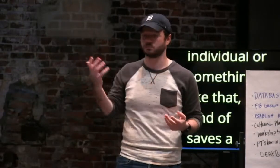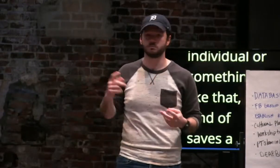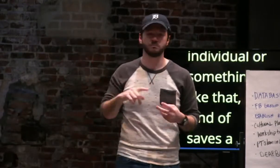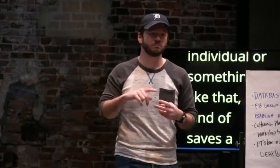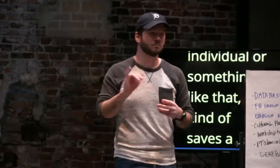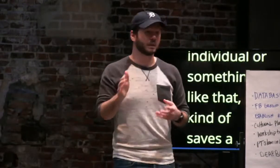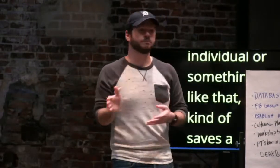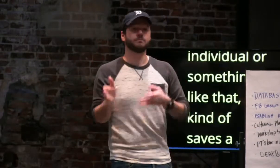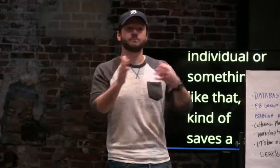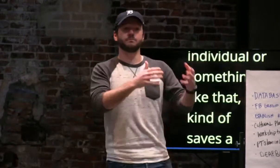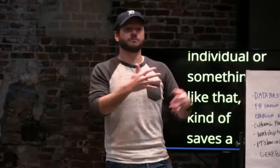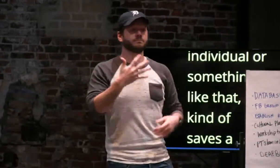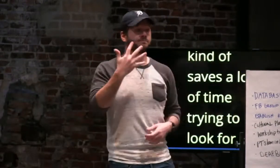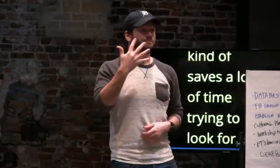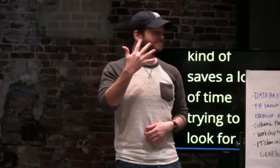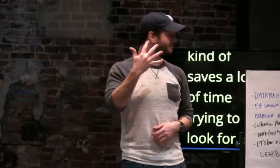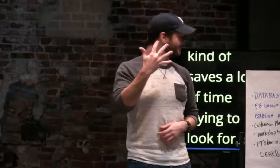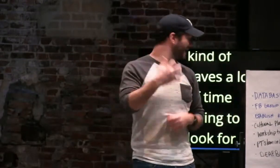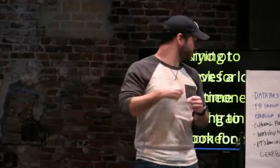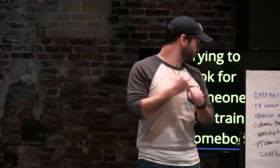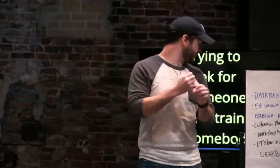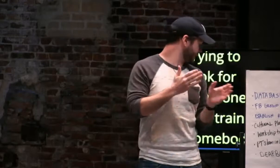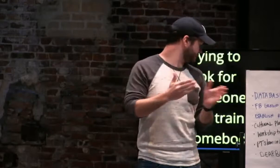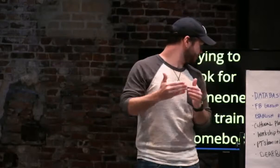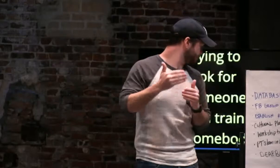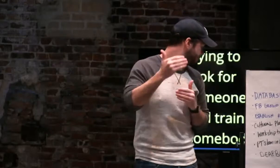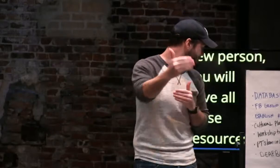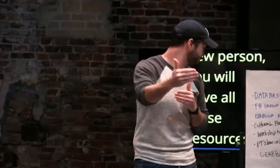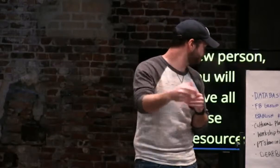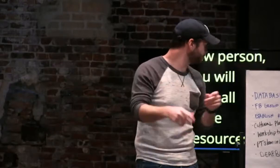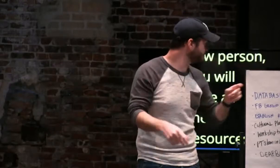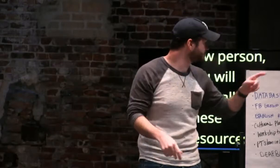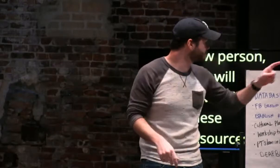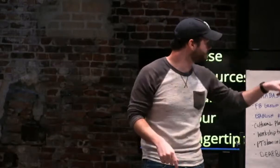at your fingertips. So now, in the next five years,